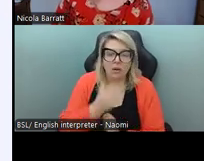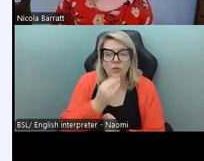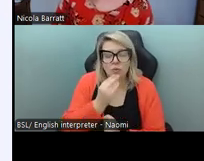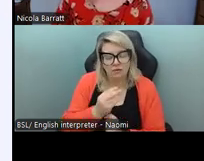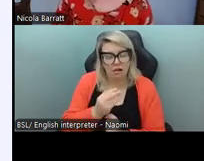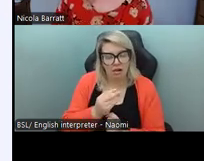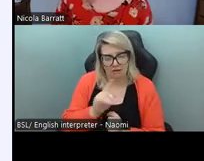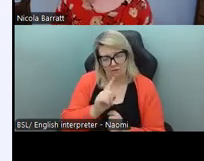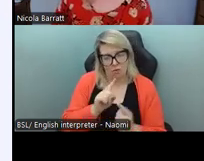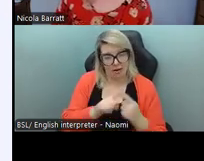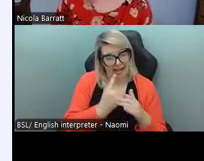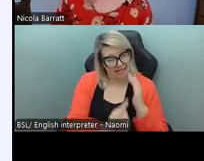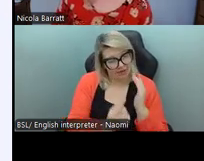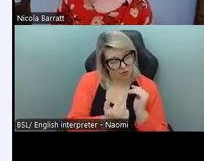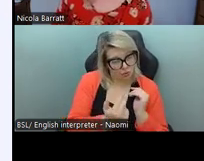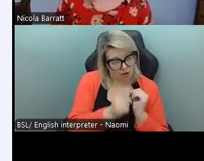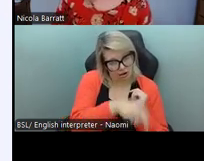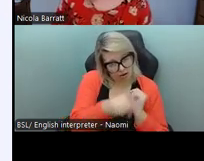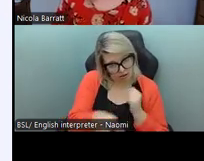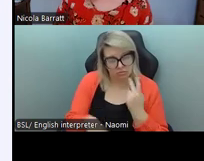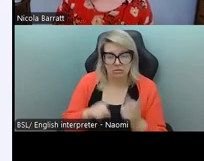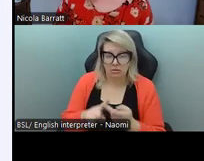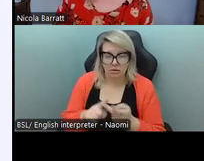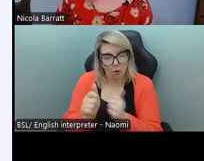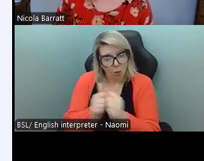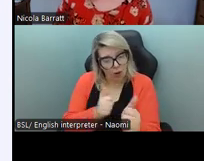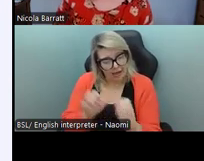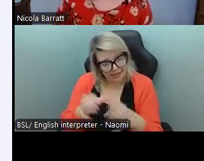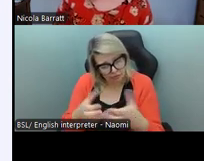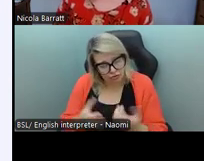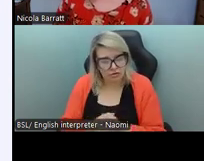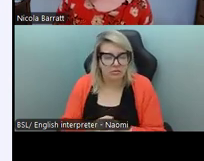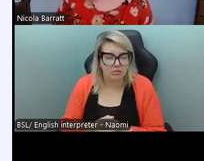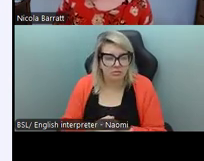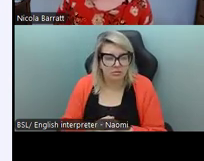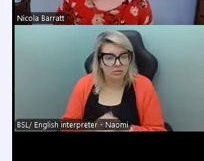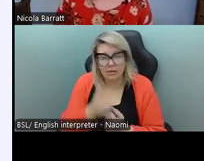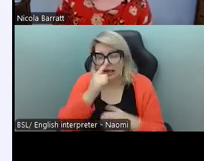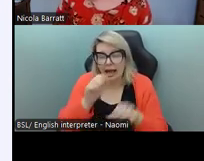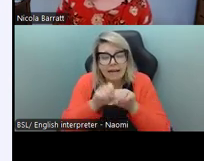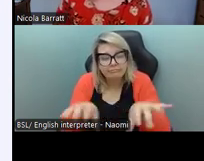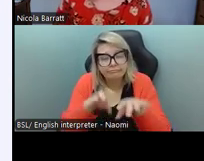and for cultural organizations. One of the ways it's useful is for awareness raising and networking.